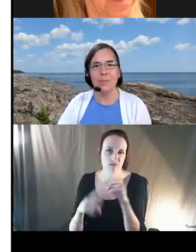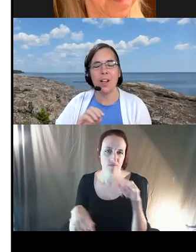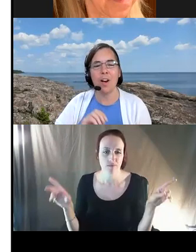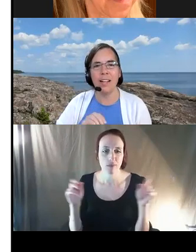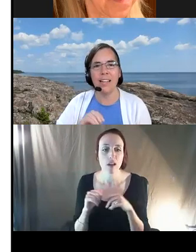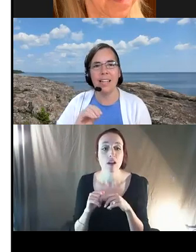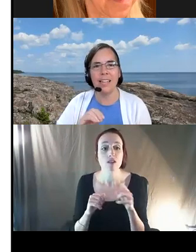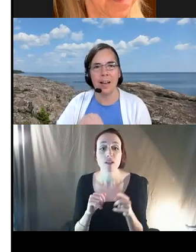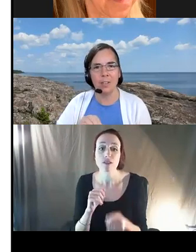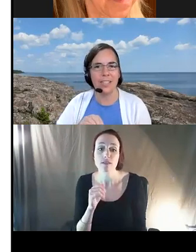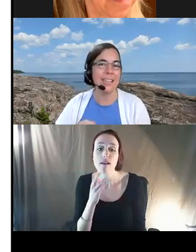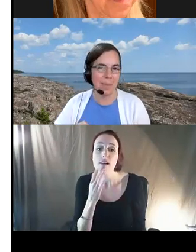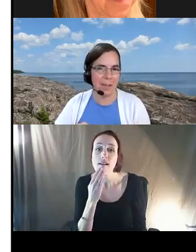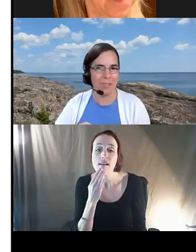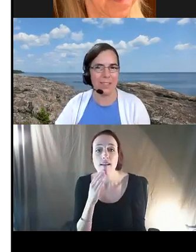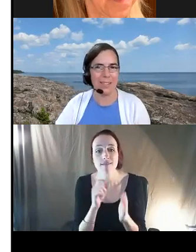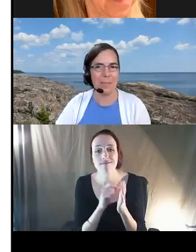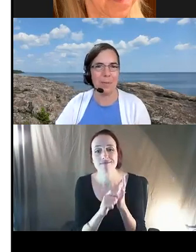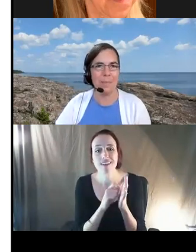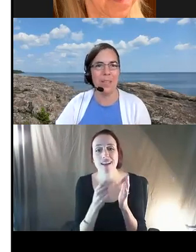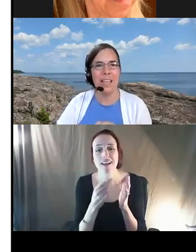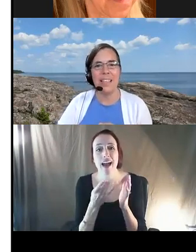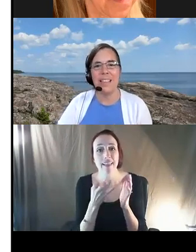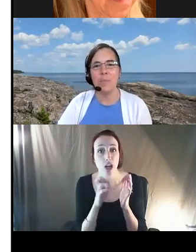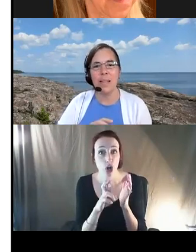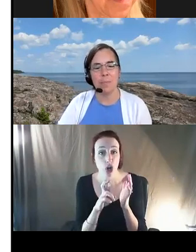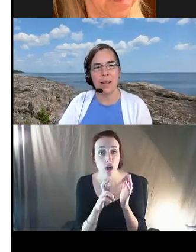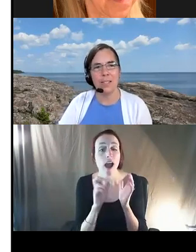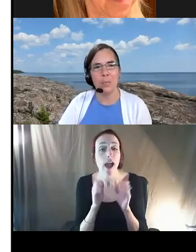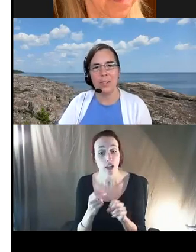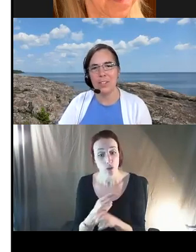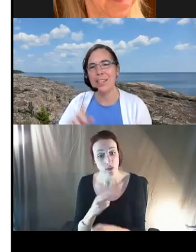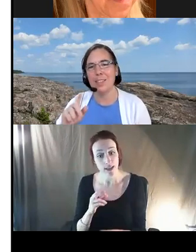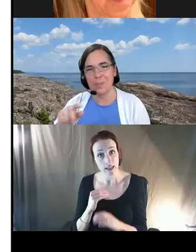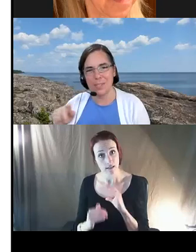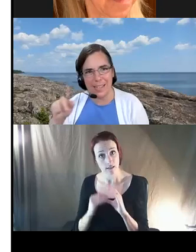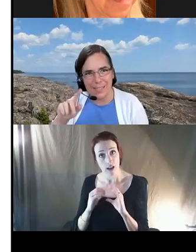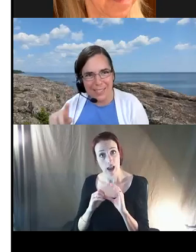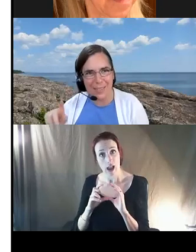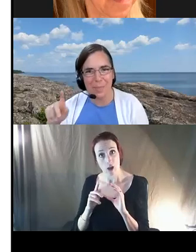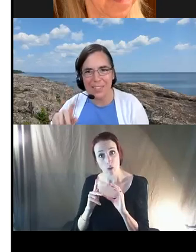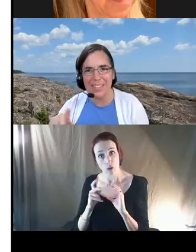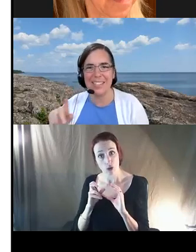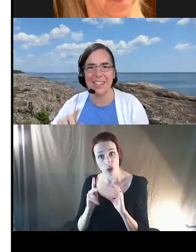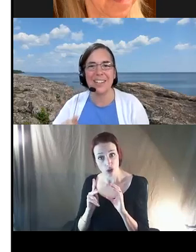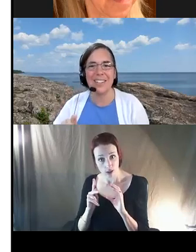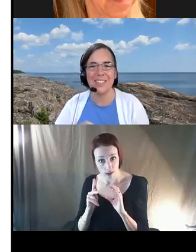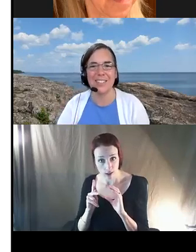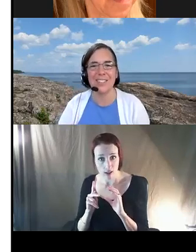Outlook email. When I press the recycled symbol, a colored circle